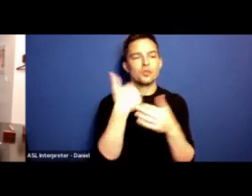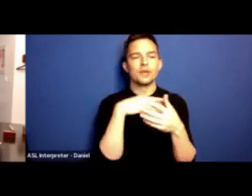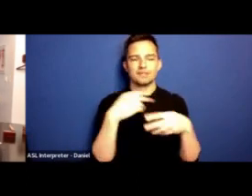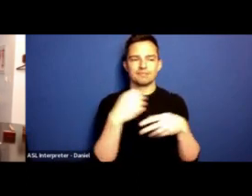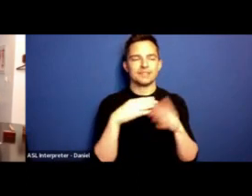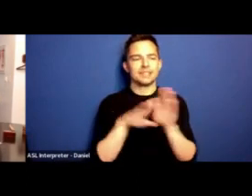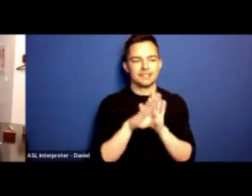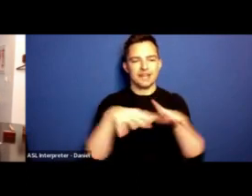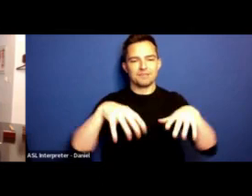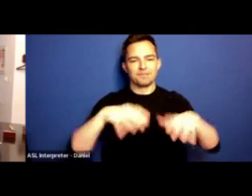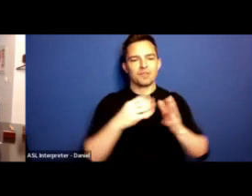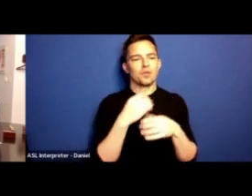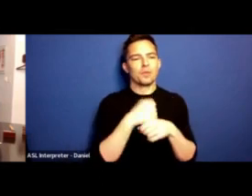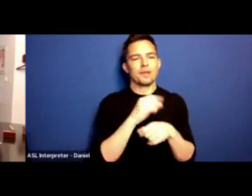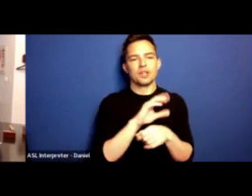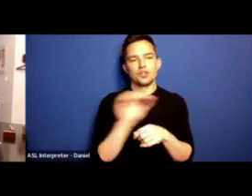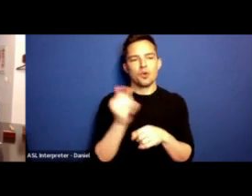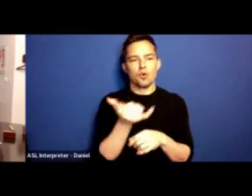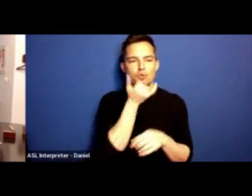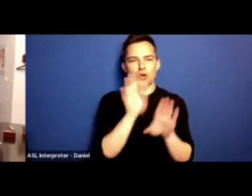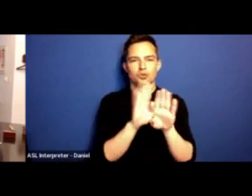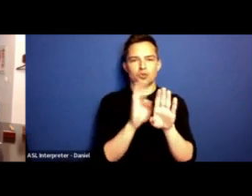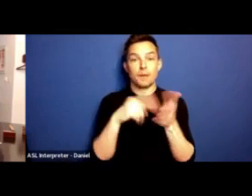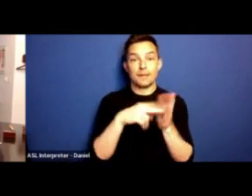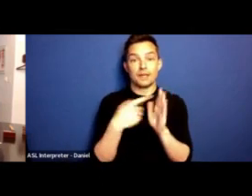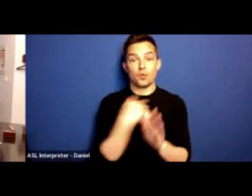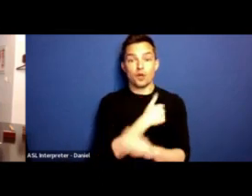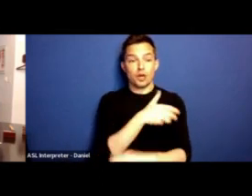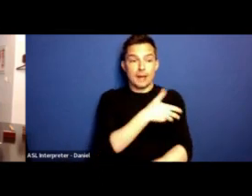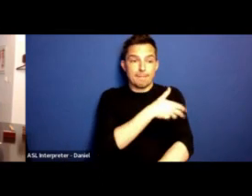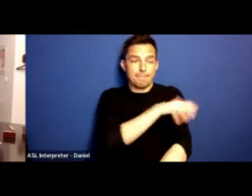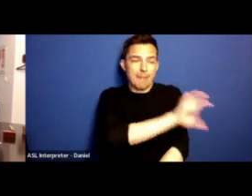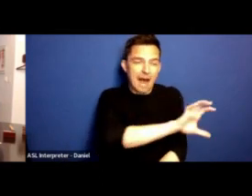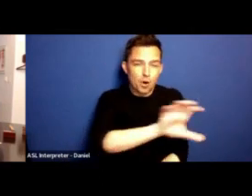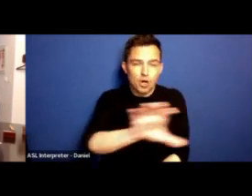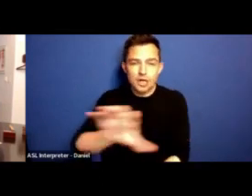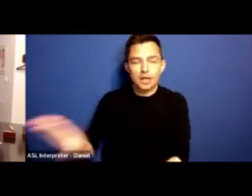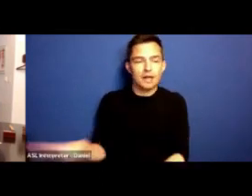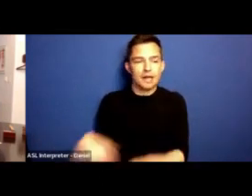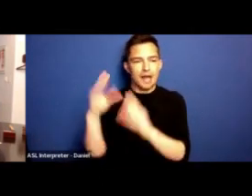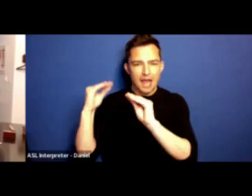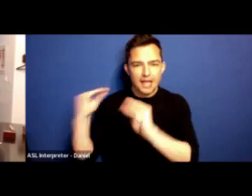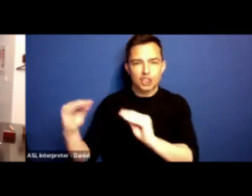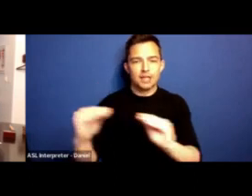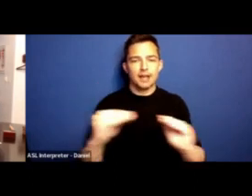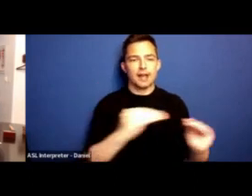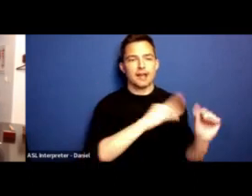of No Wrong Door, whereby we are empowering and educating and providing information to every